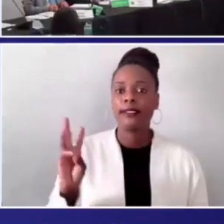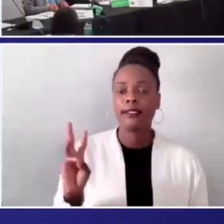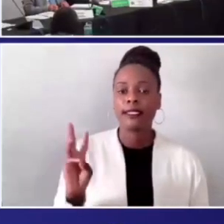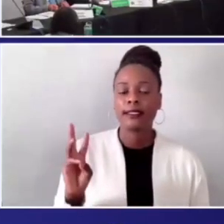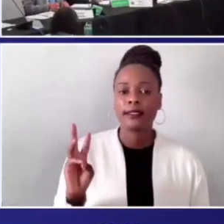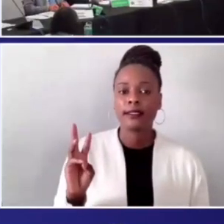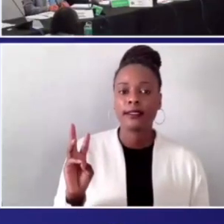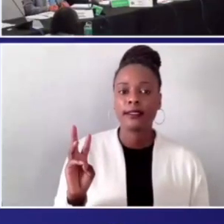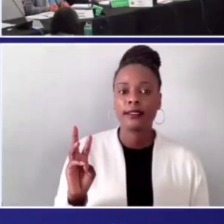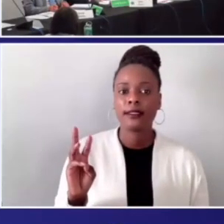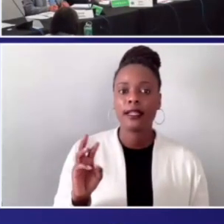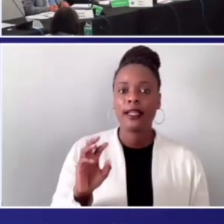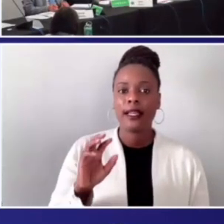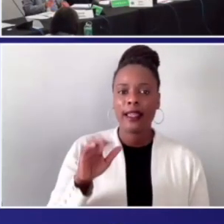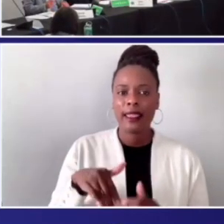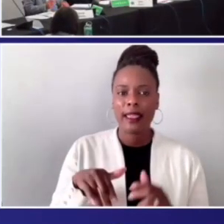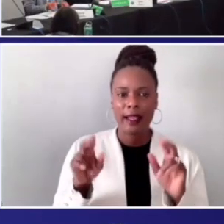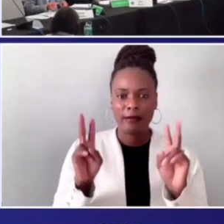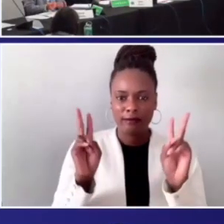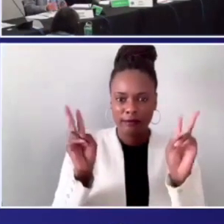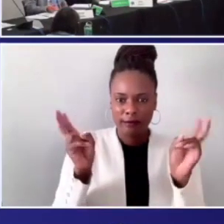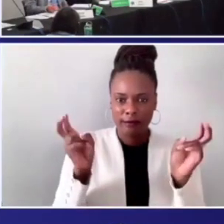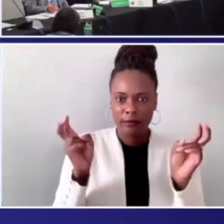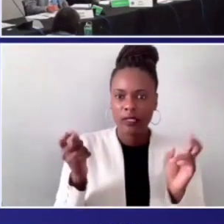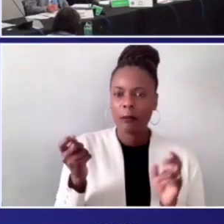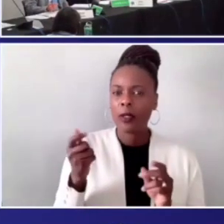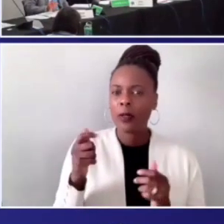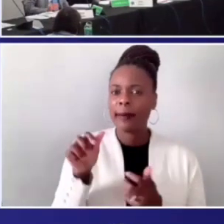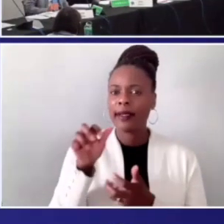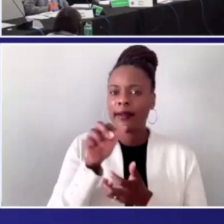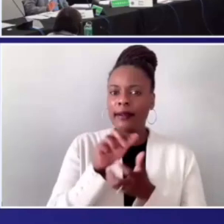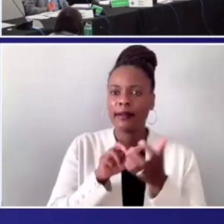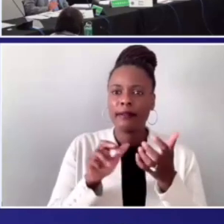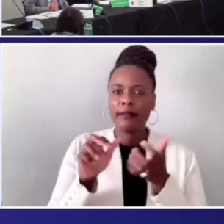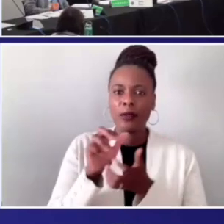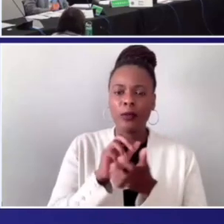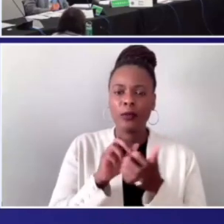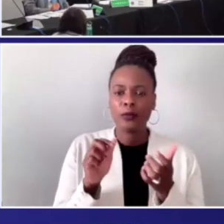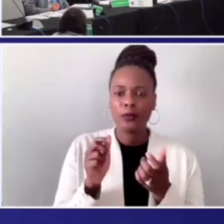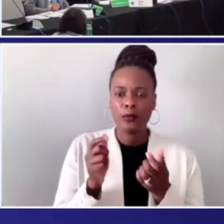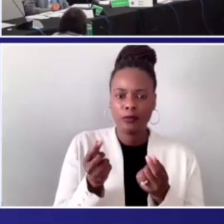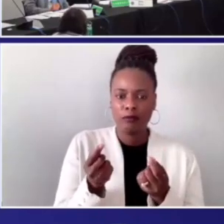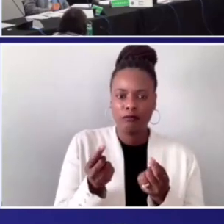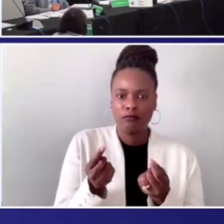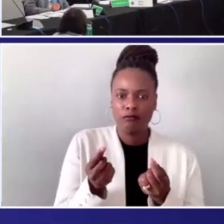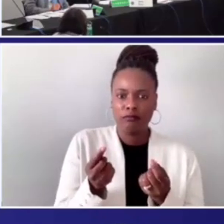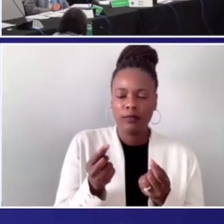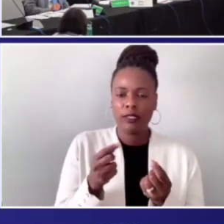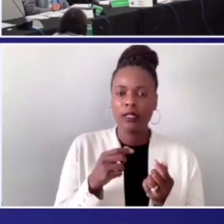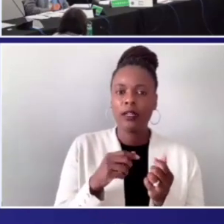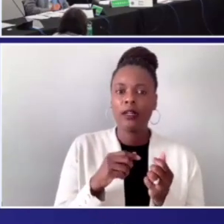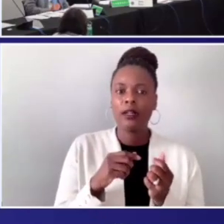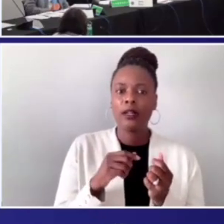that clause, I'm a little confused what it's doing, the clause, or if the loan holder determines that the